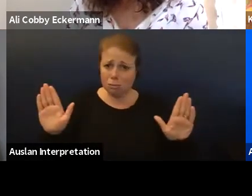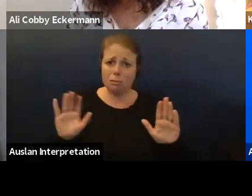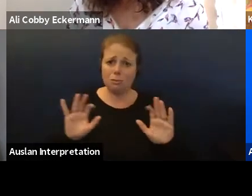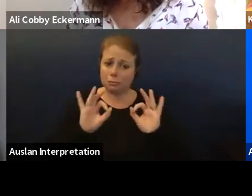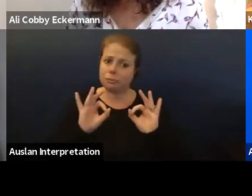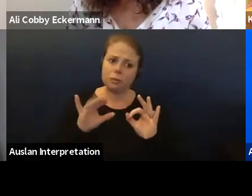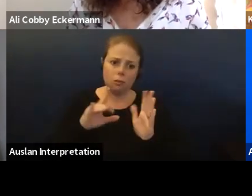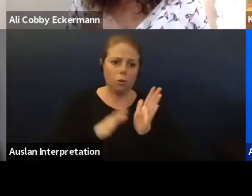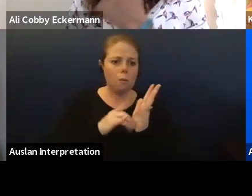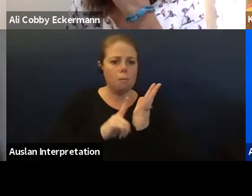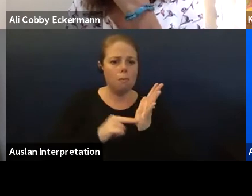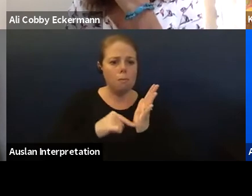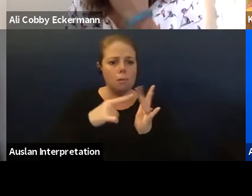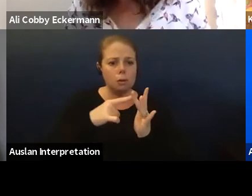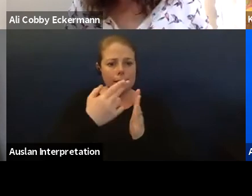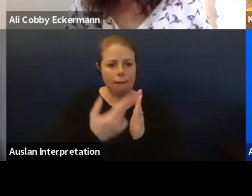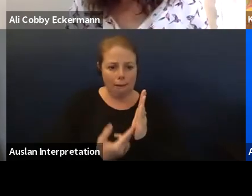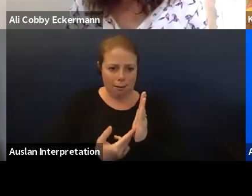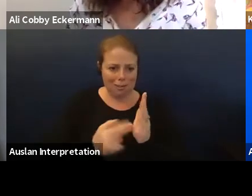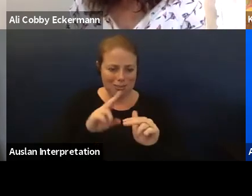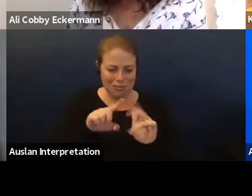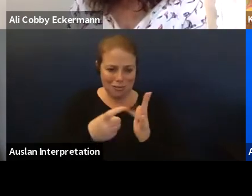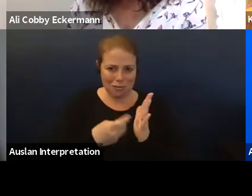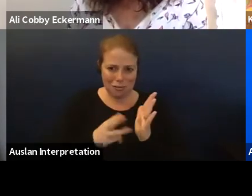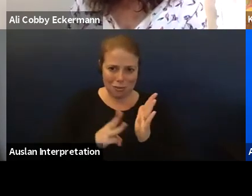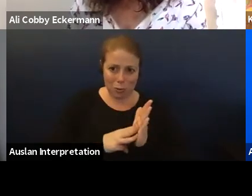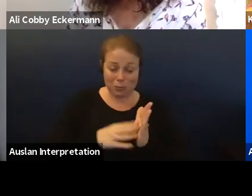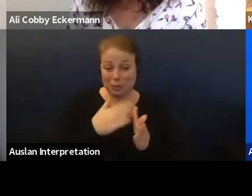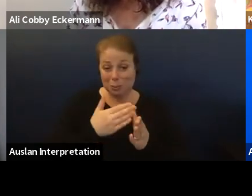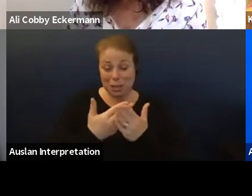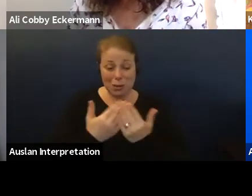that depending on the scale of applications that are coming in it might be things that you're less